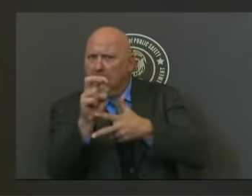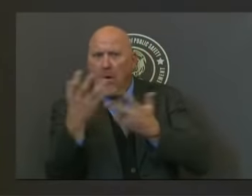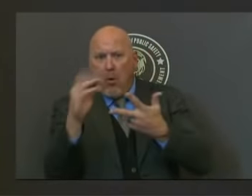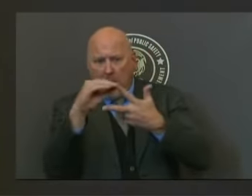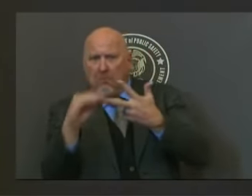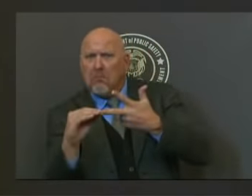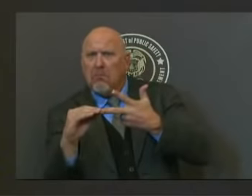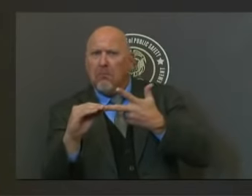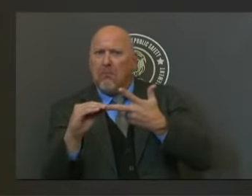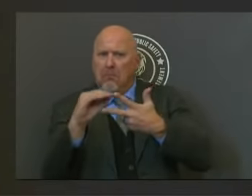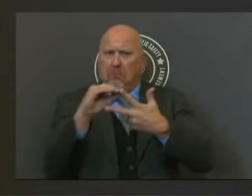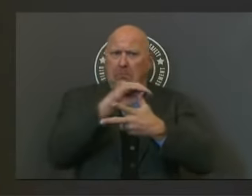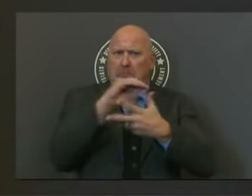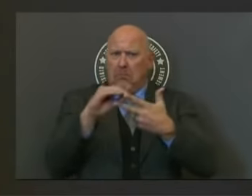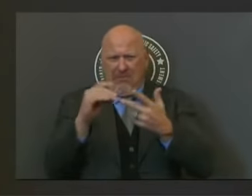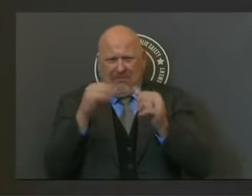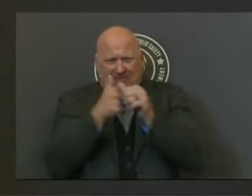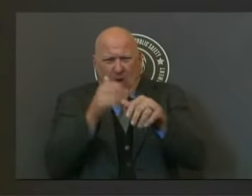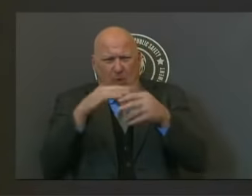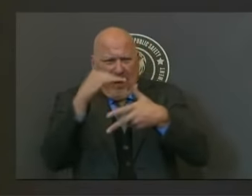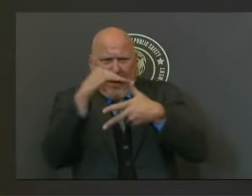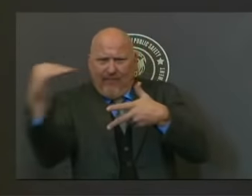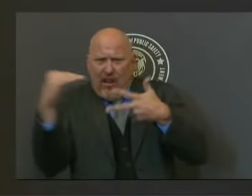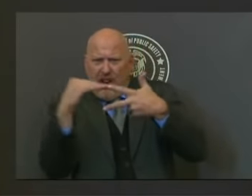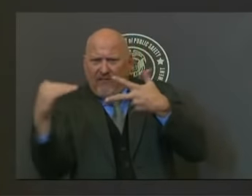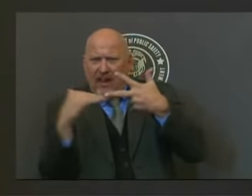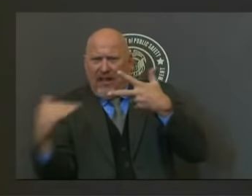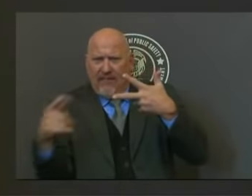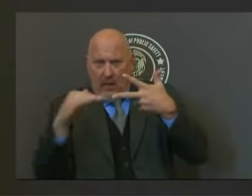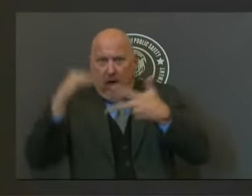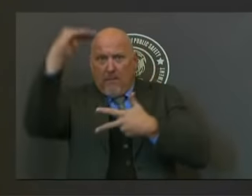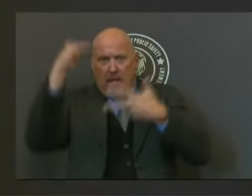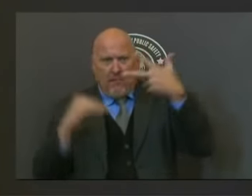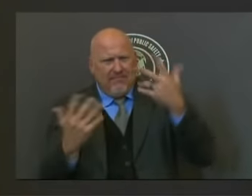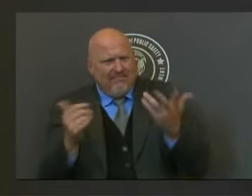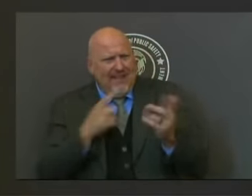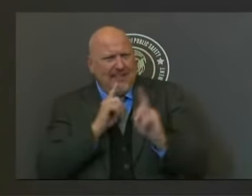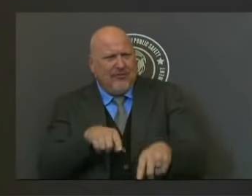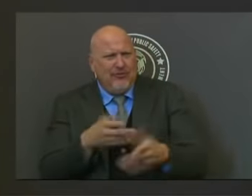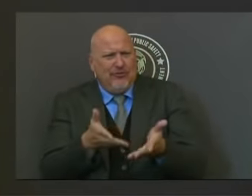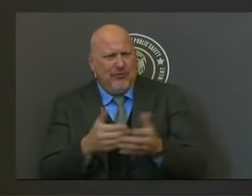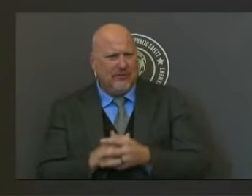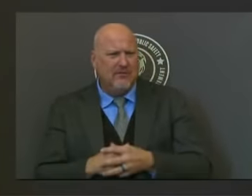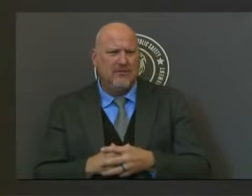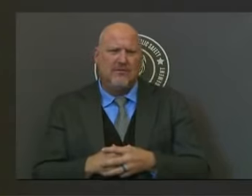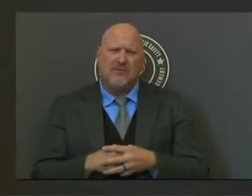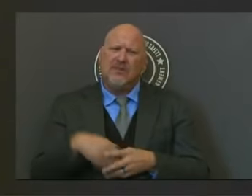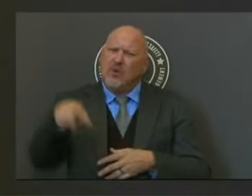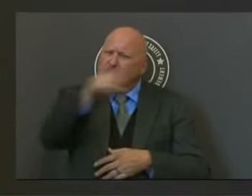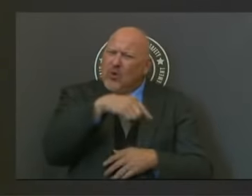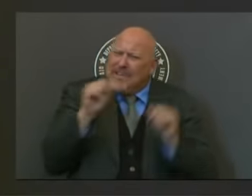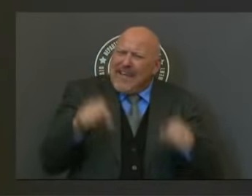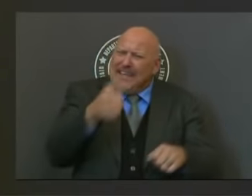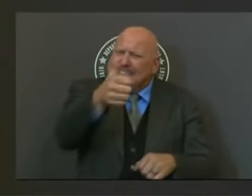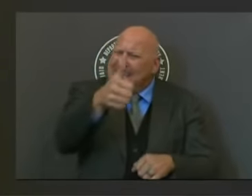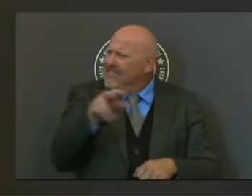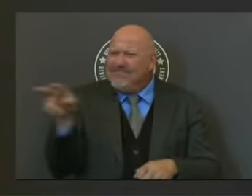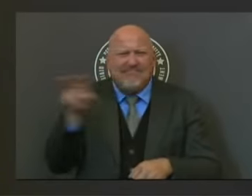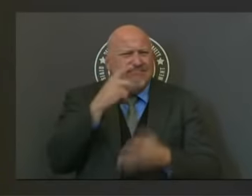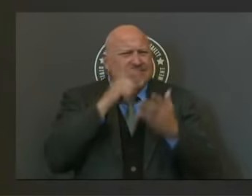invite others to be more cautious and engage